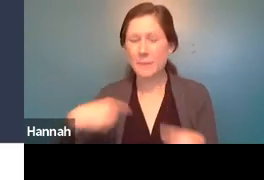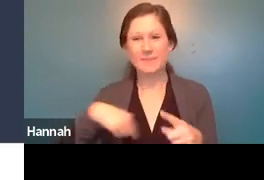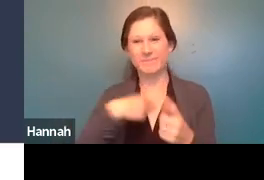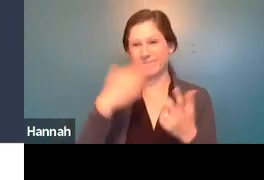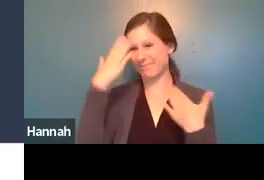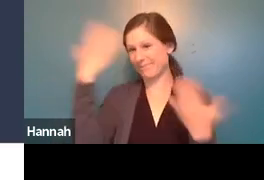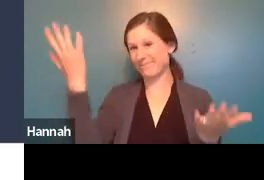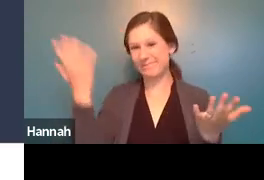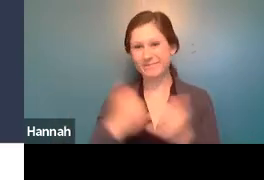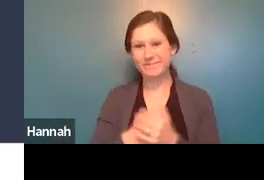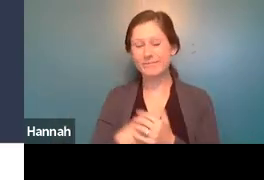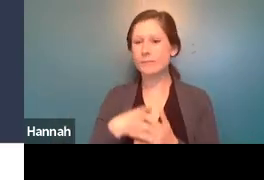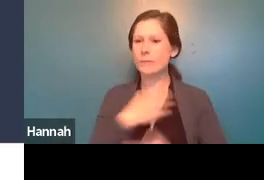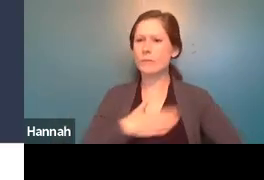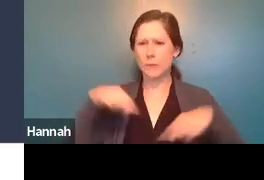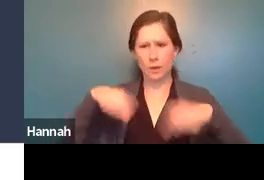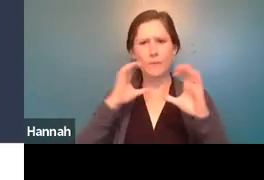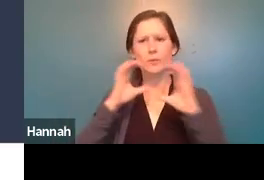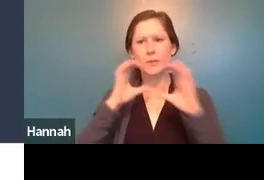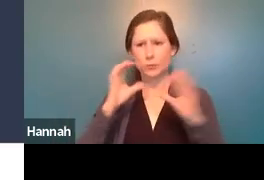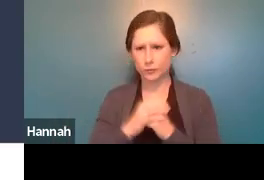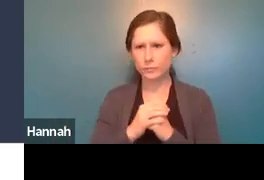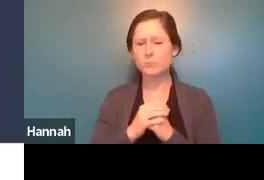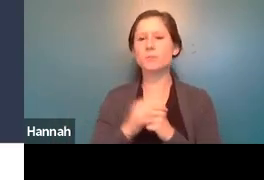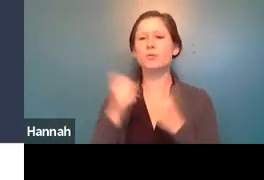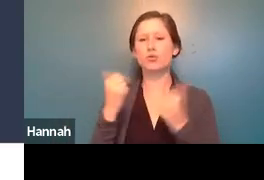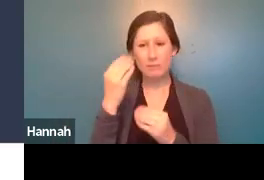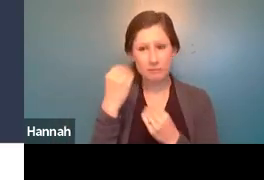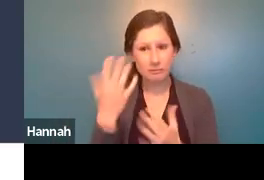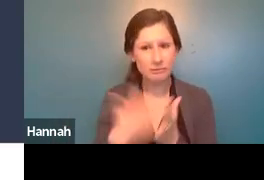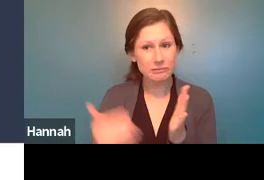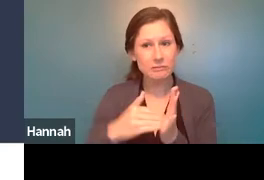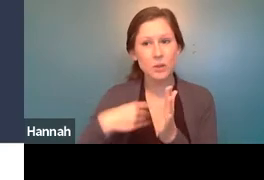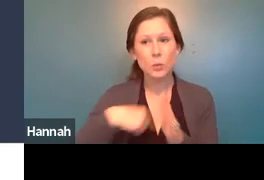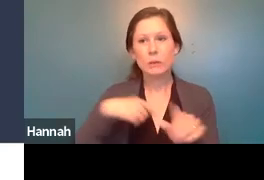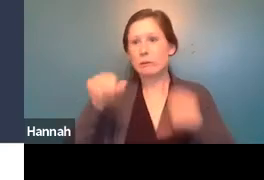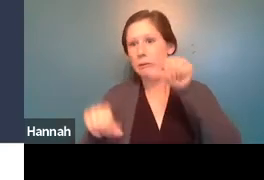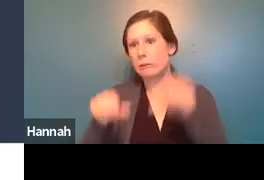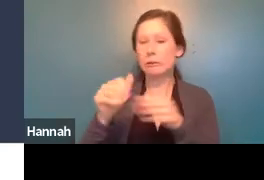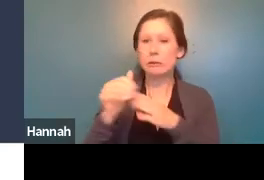So I appreciate this conversation. And like echoing we're so uncertain about what the guidelines will be, what the